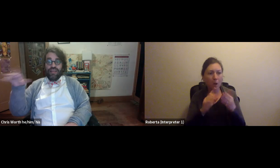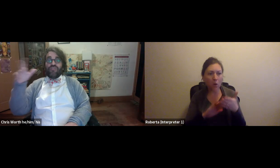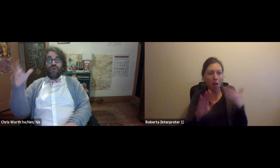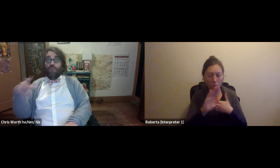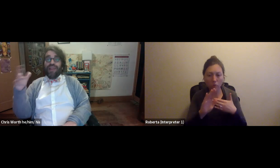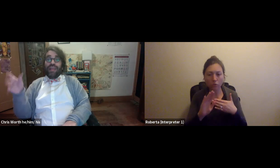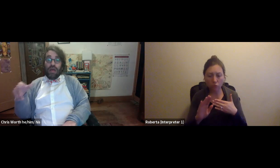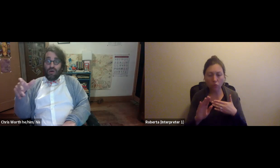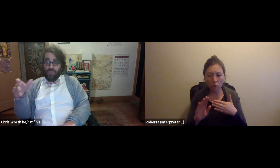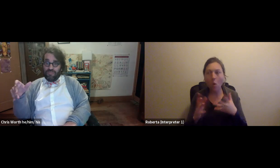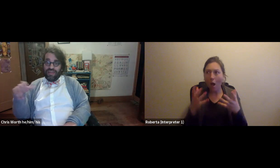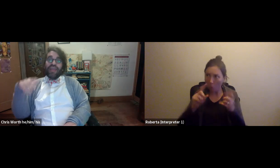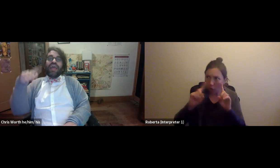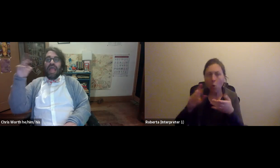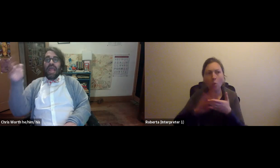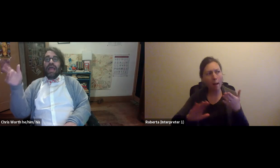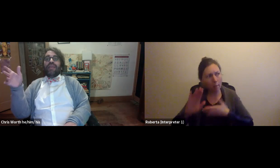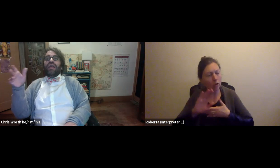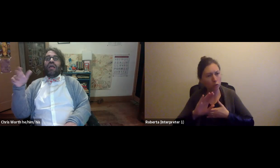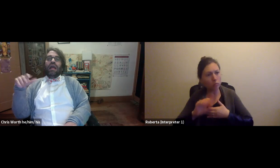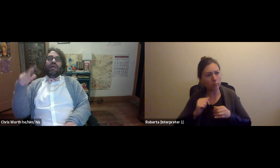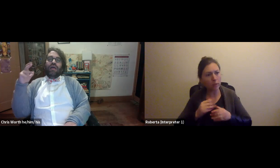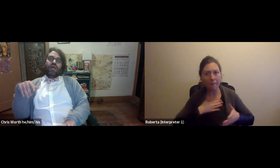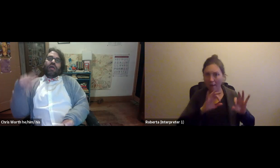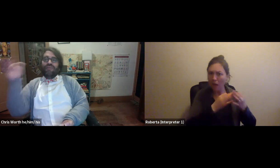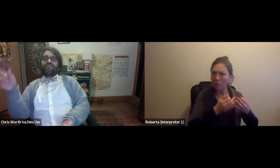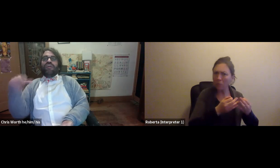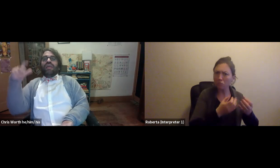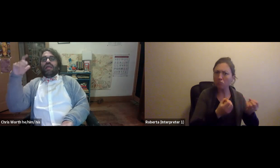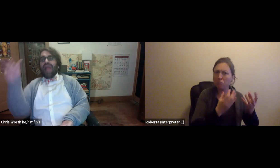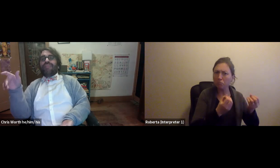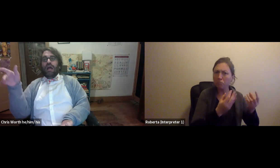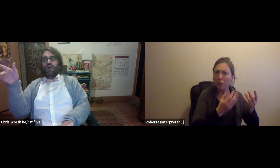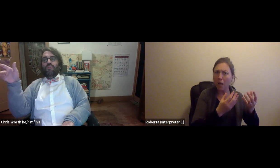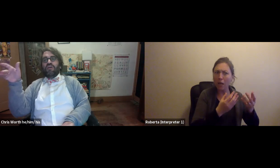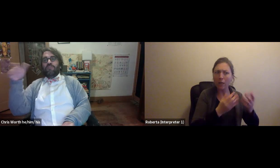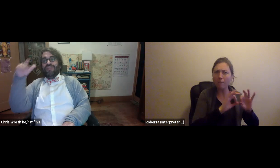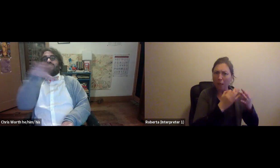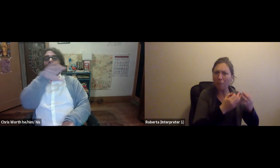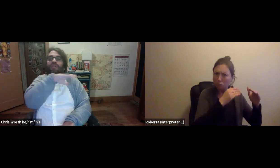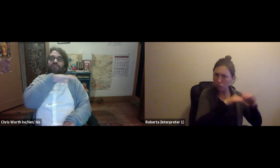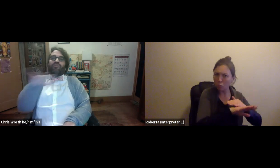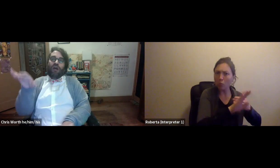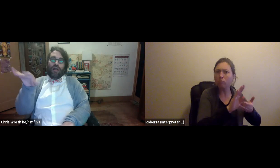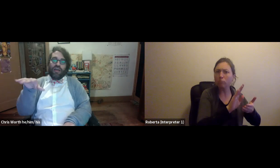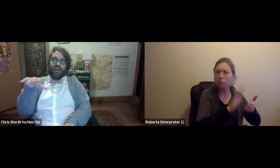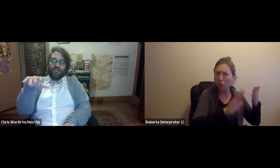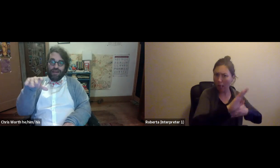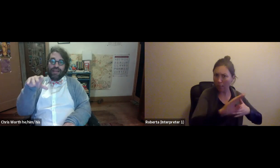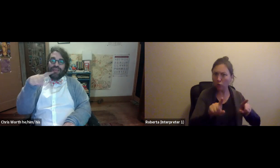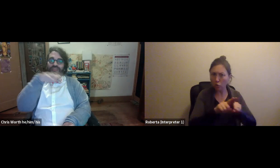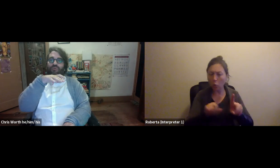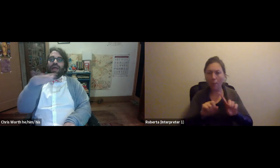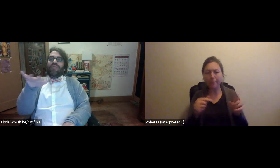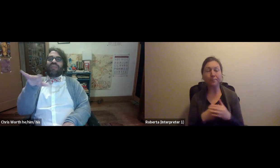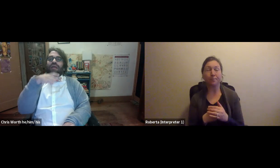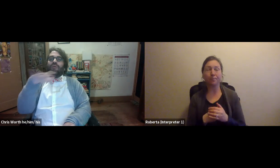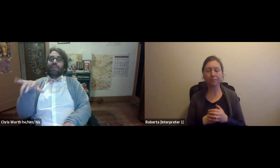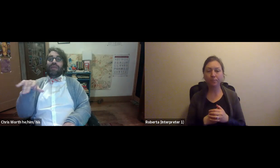So I wanted to go, and I eventually got to go, but that's a whole 'nother talk, not why I'm here.